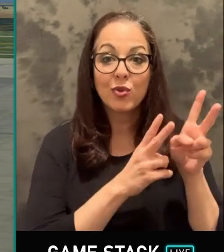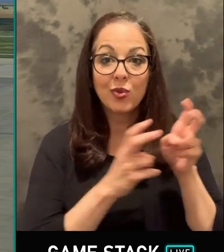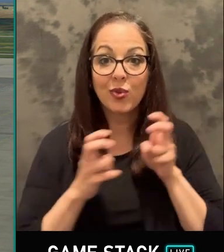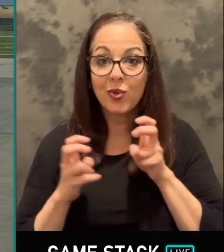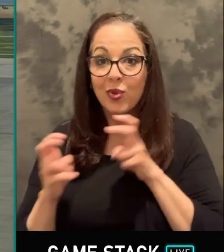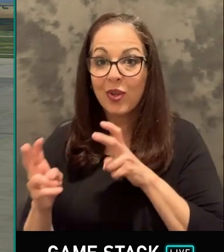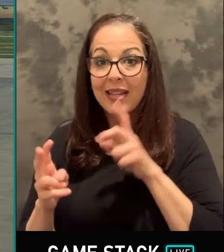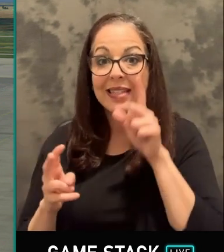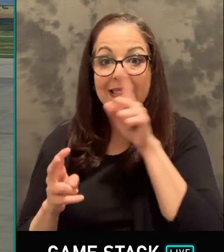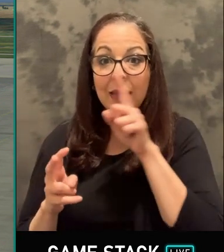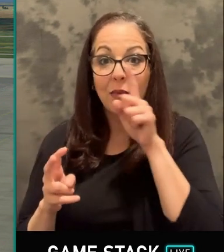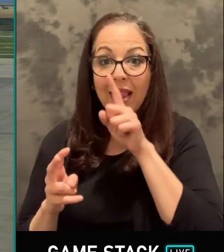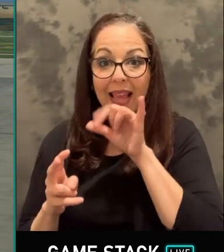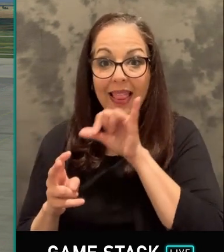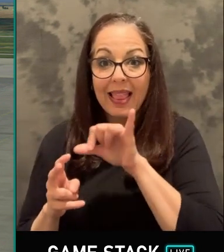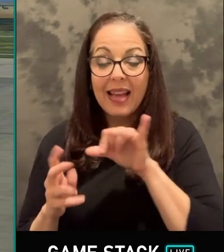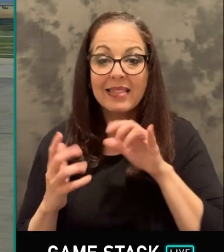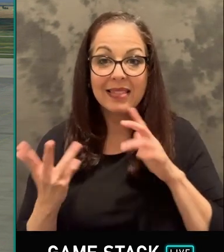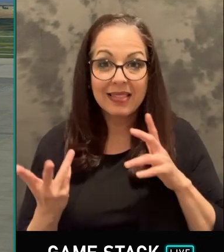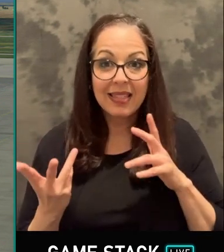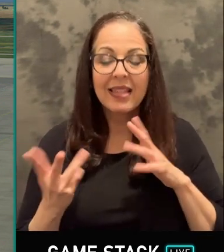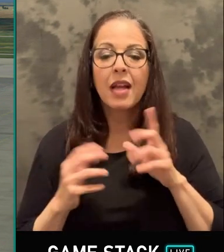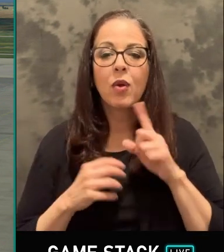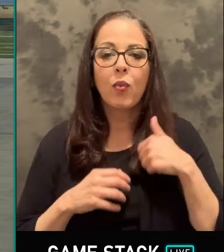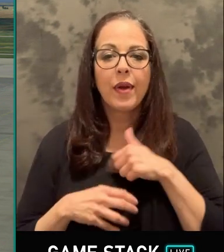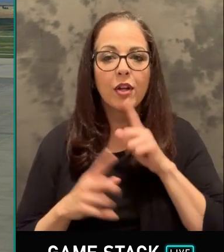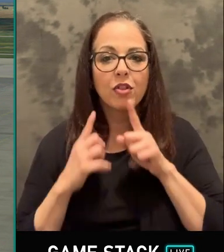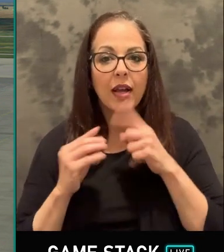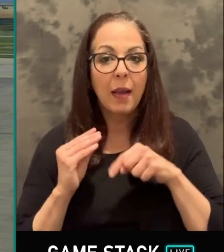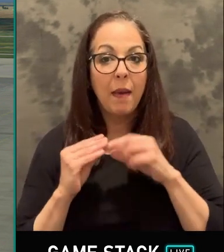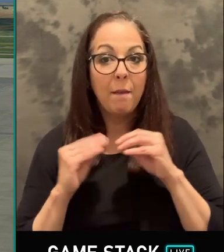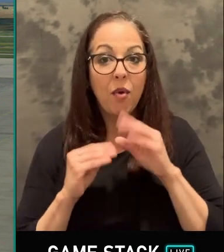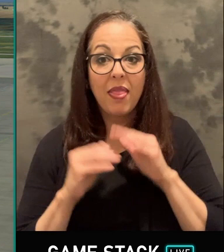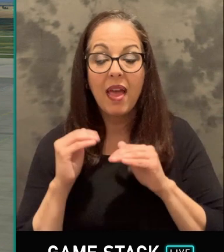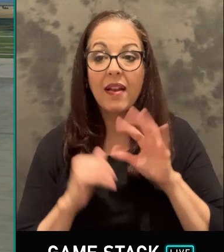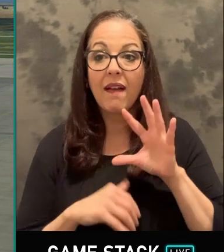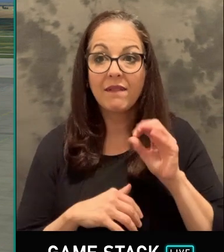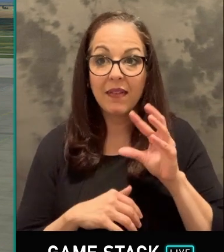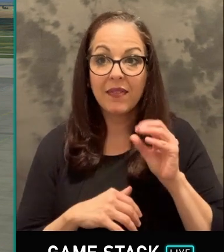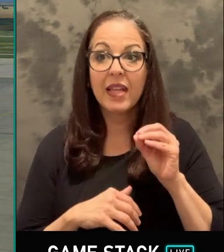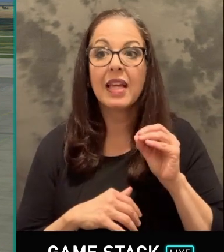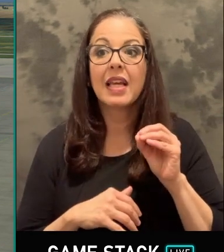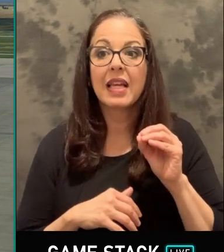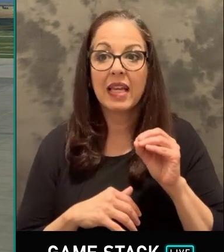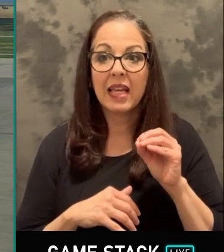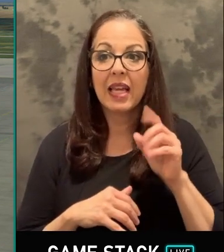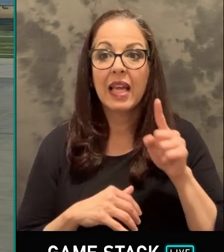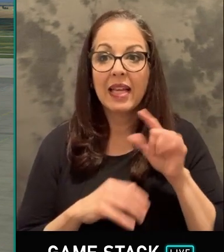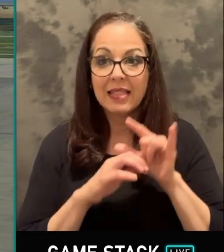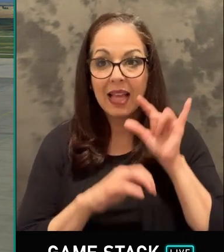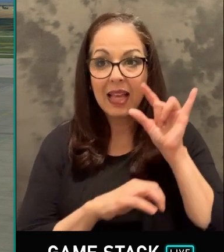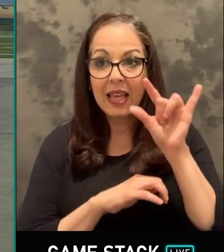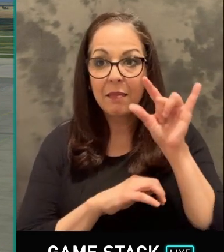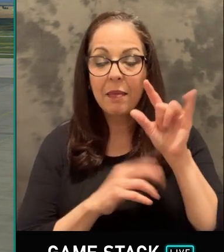are talking about more than 50K airports, 3500 aircraft, and the combination of his data in different sentences.